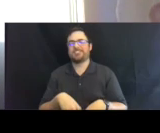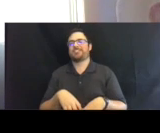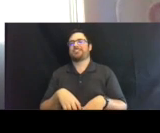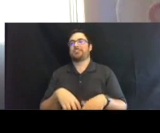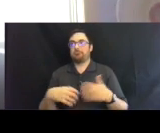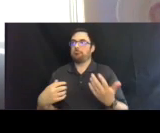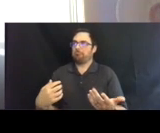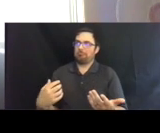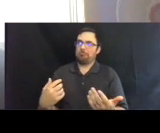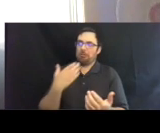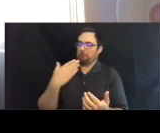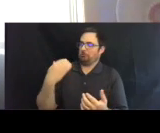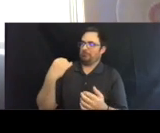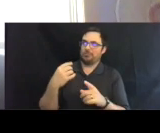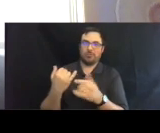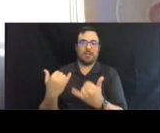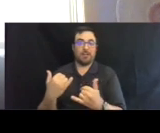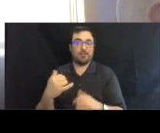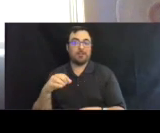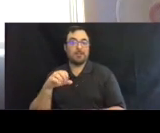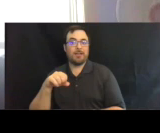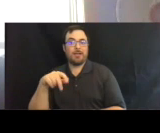So in my CESA, the educational audiologist does not do